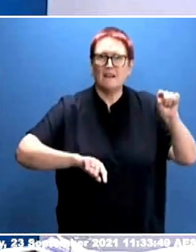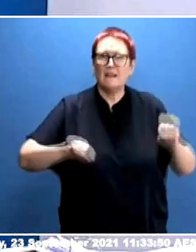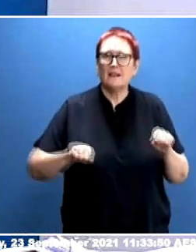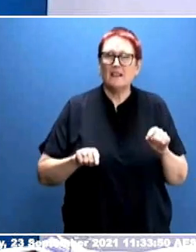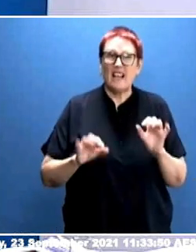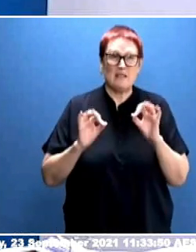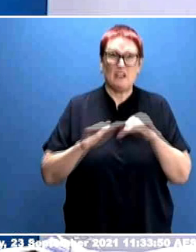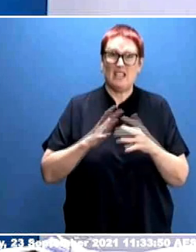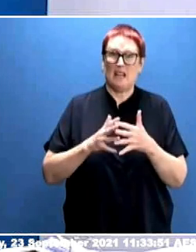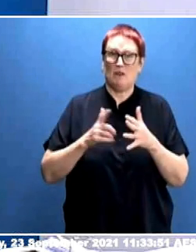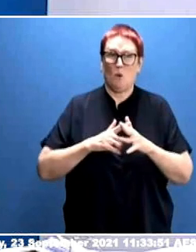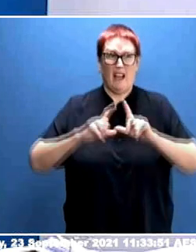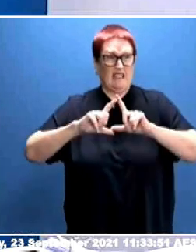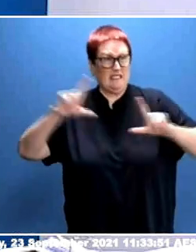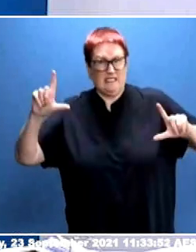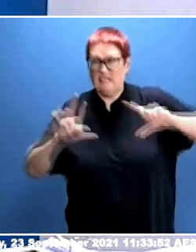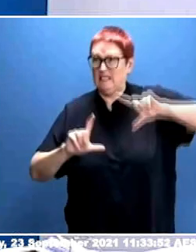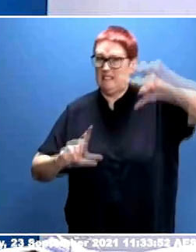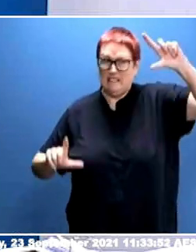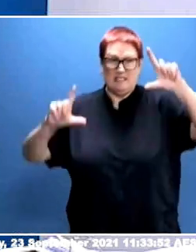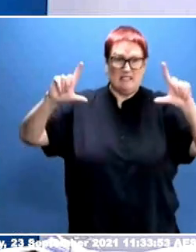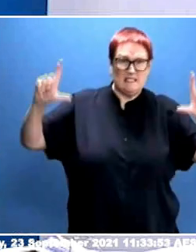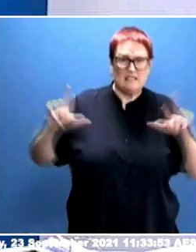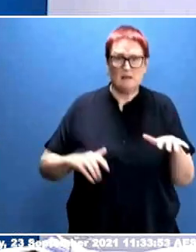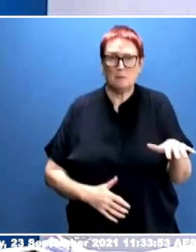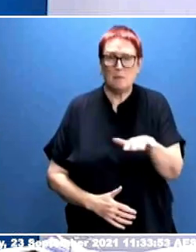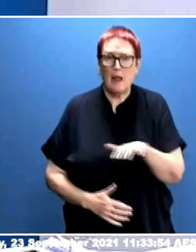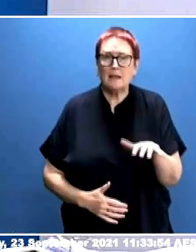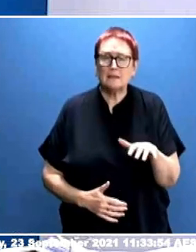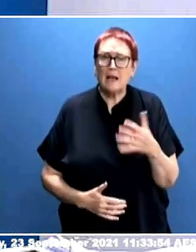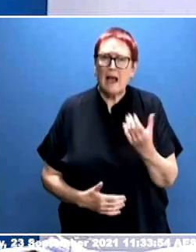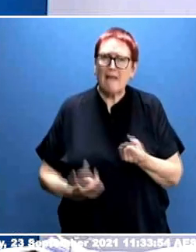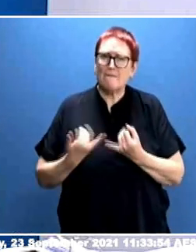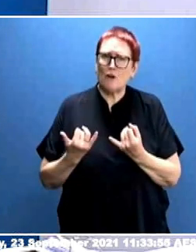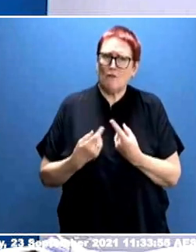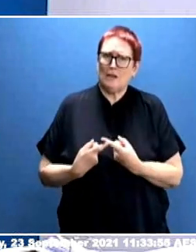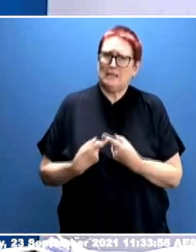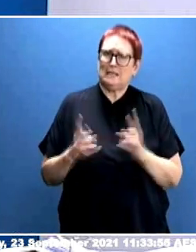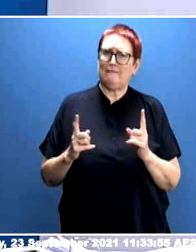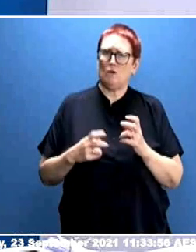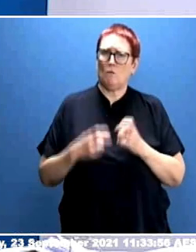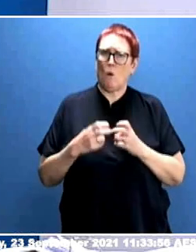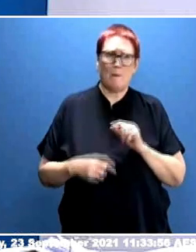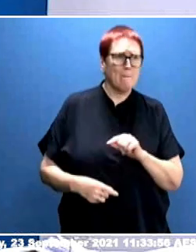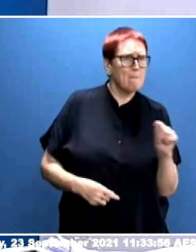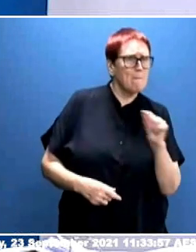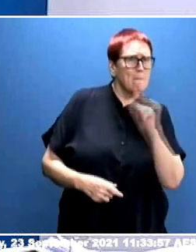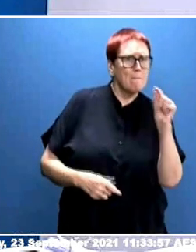which is so enormous geographically, and has very different issues arising in different parts of the State?